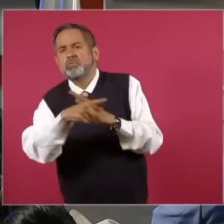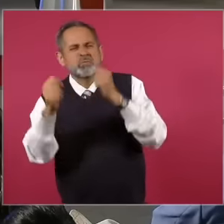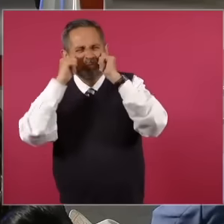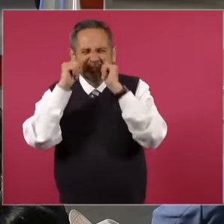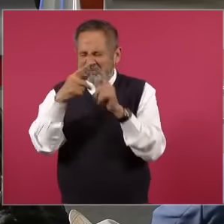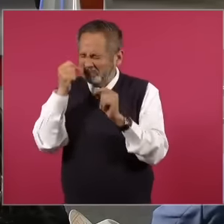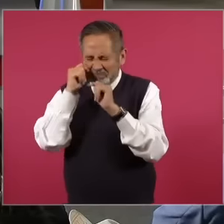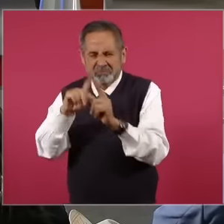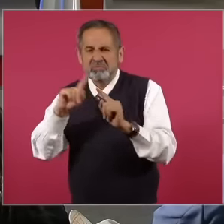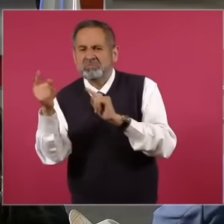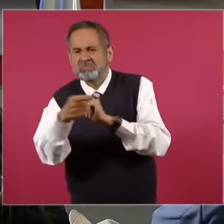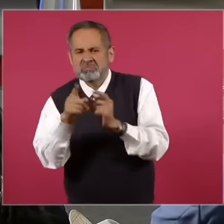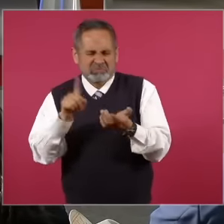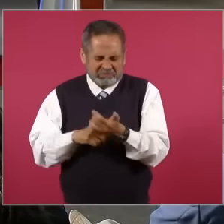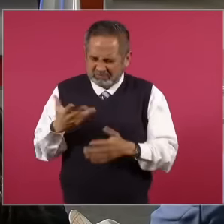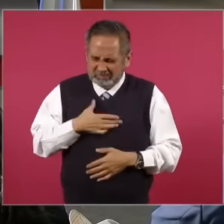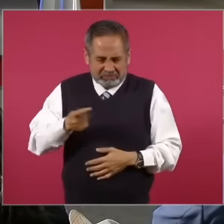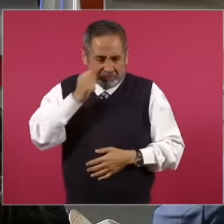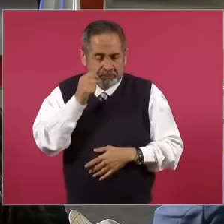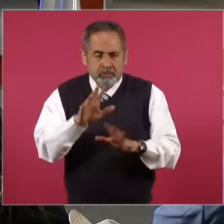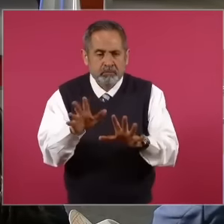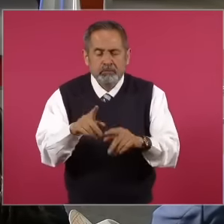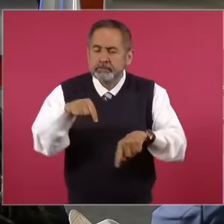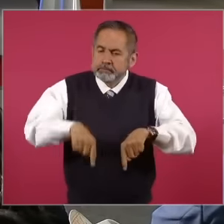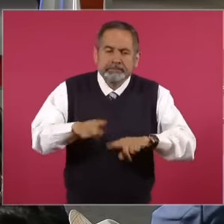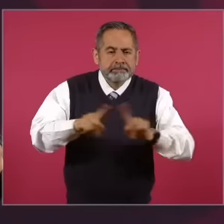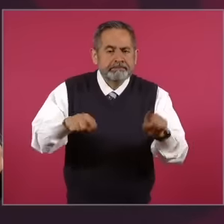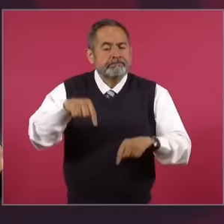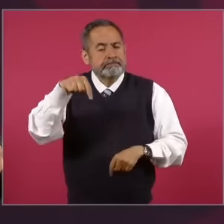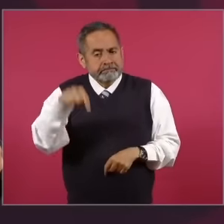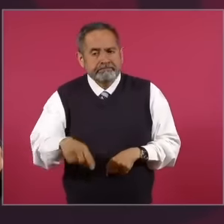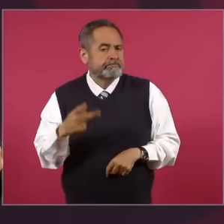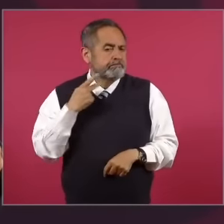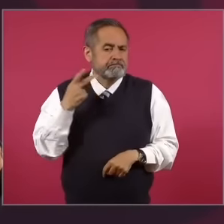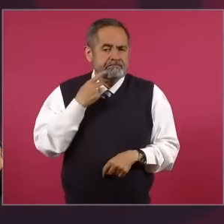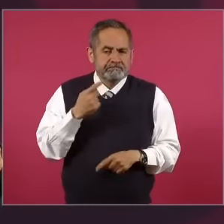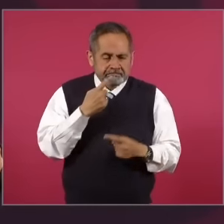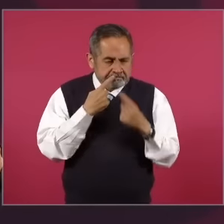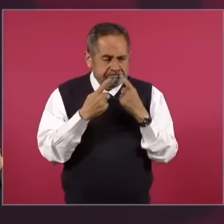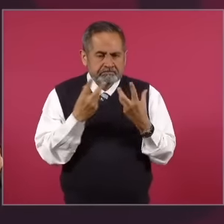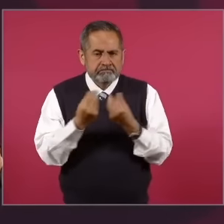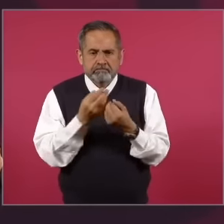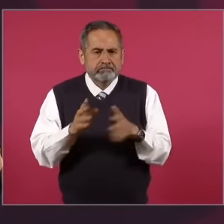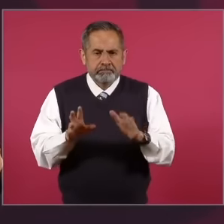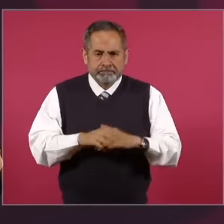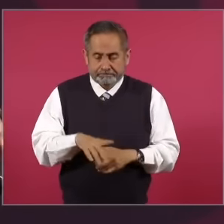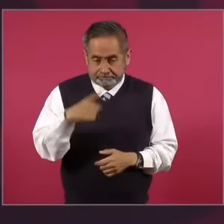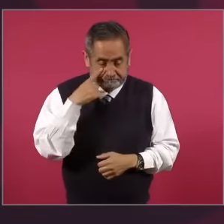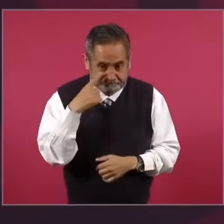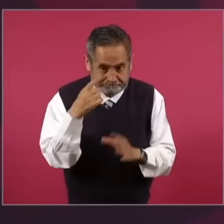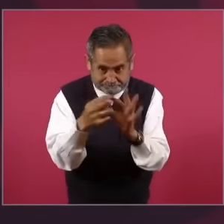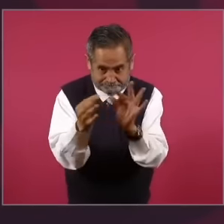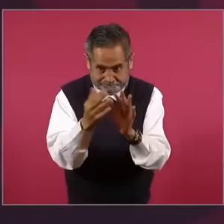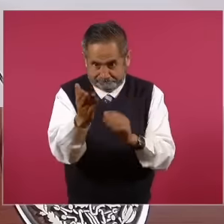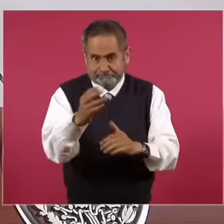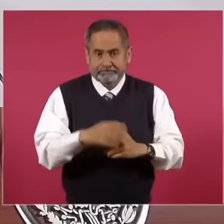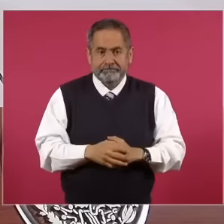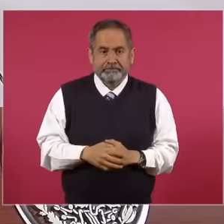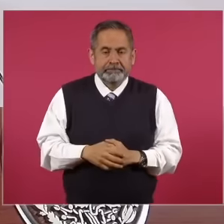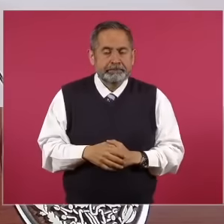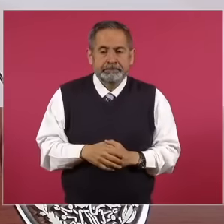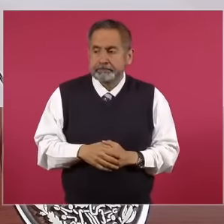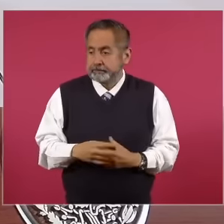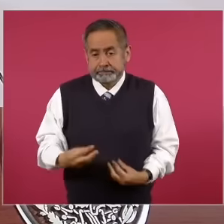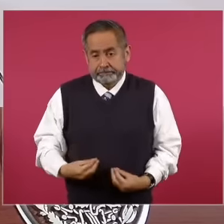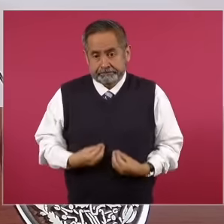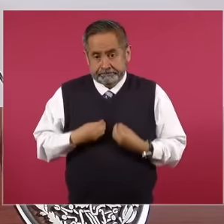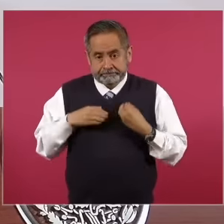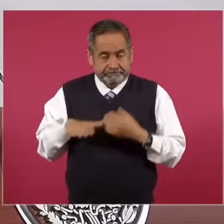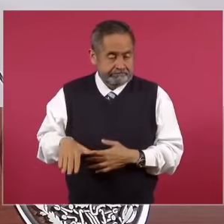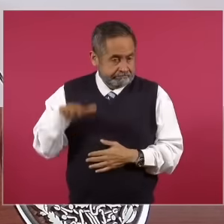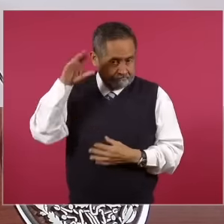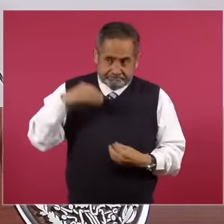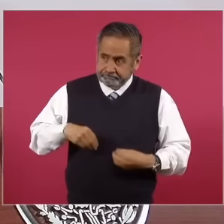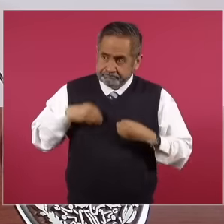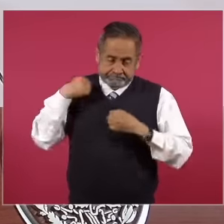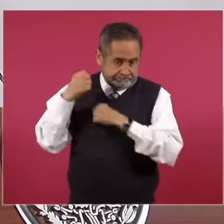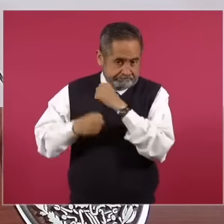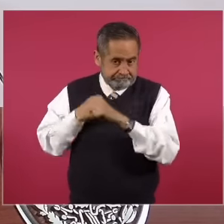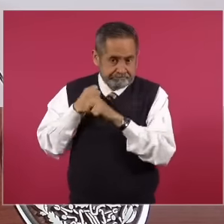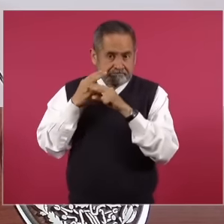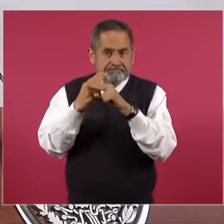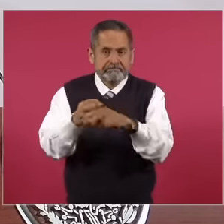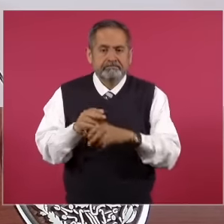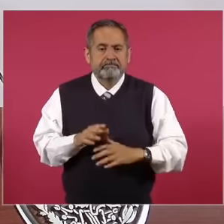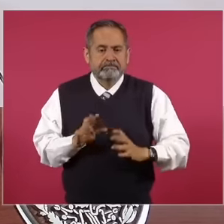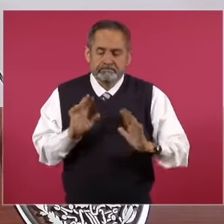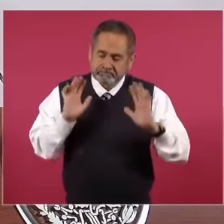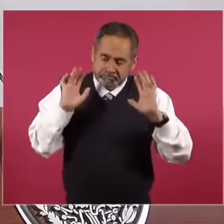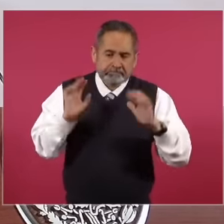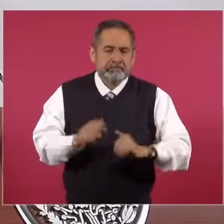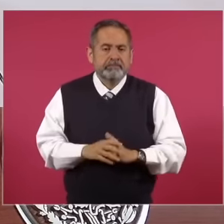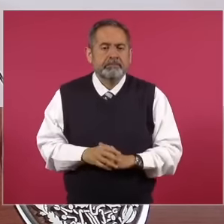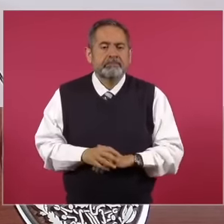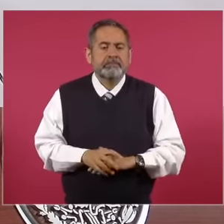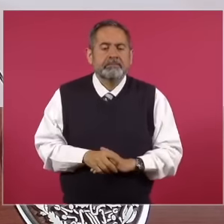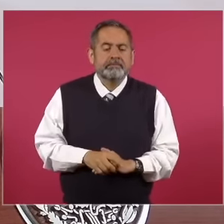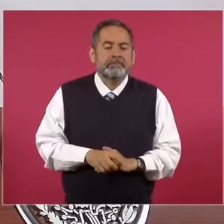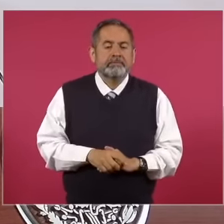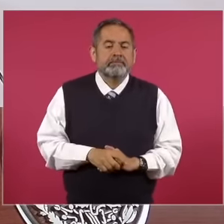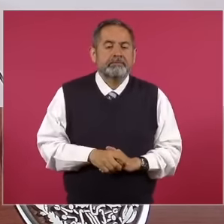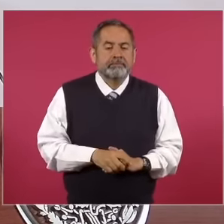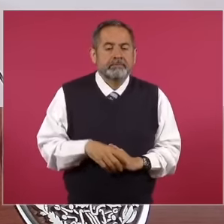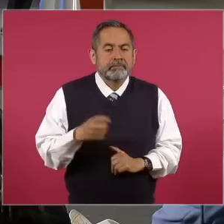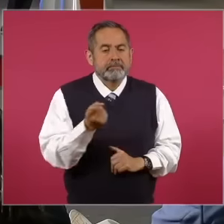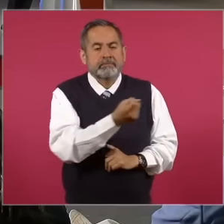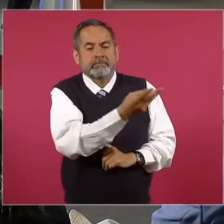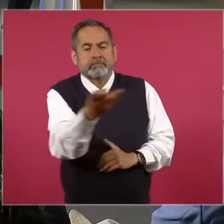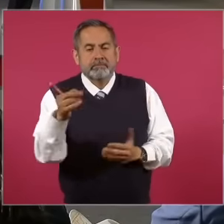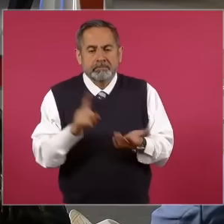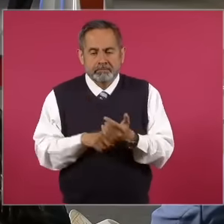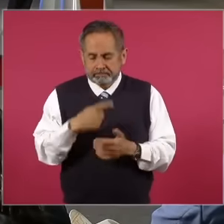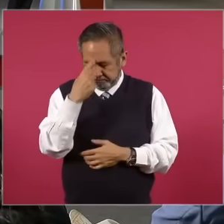no no it was not political issues eh look eh in life there are those who eh change their minds and you